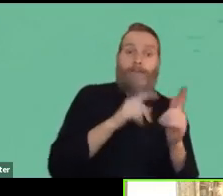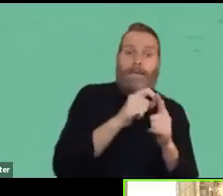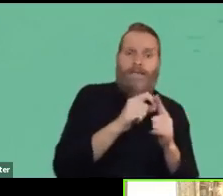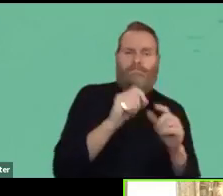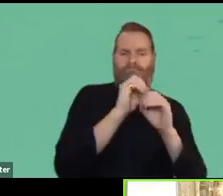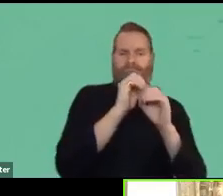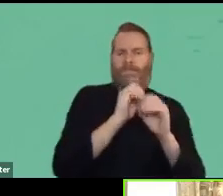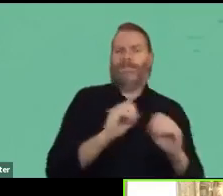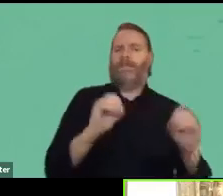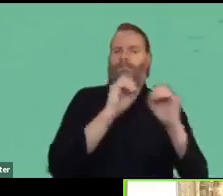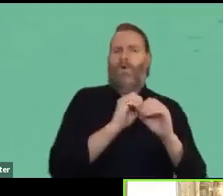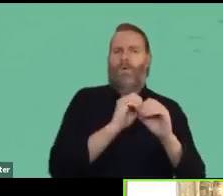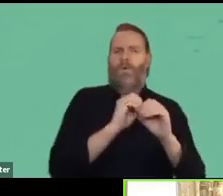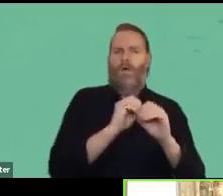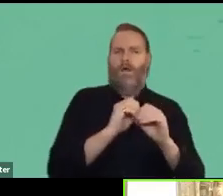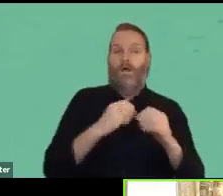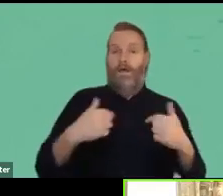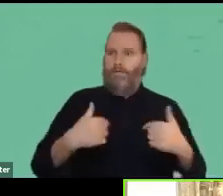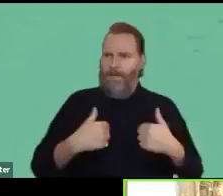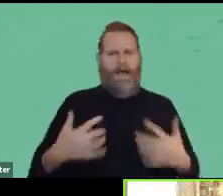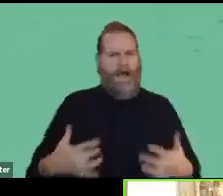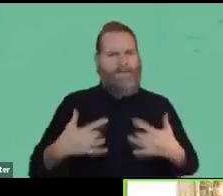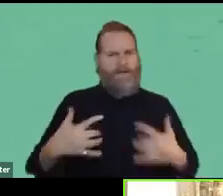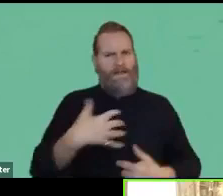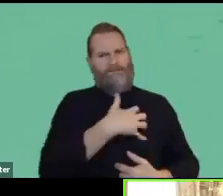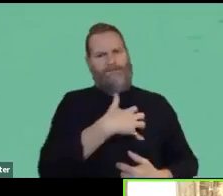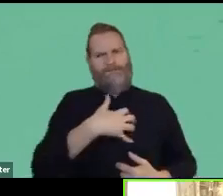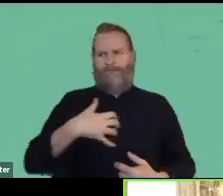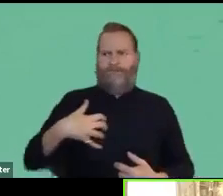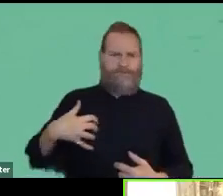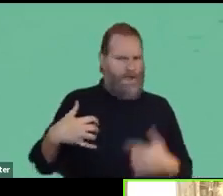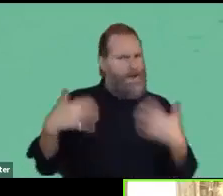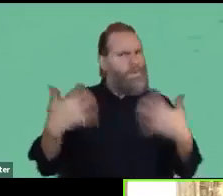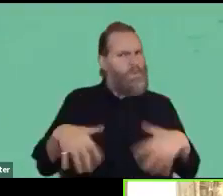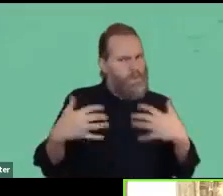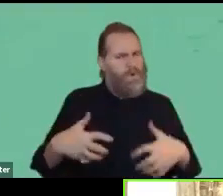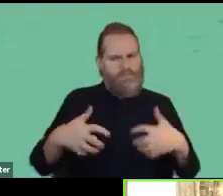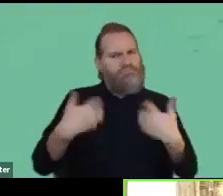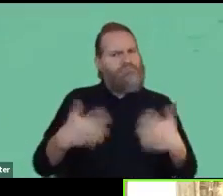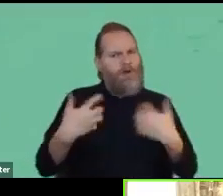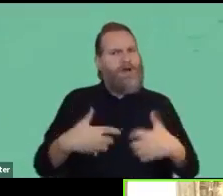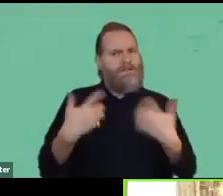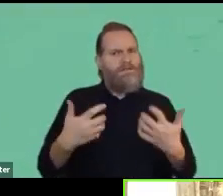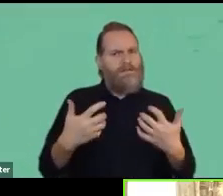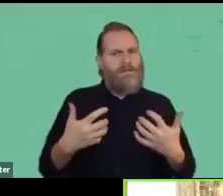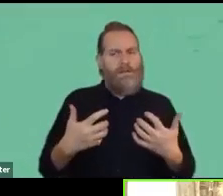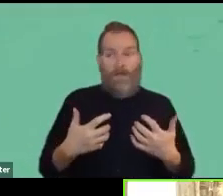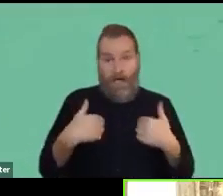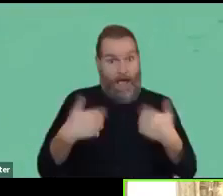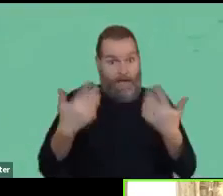I'm feeling rather riled up here is it's it's it is personal for me as well because I was alongside